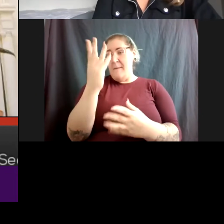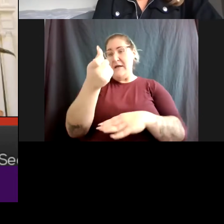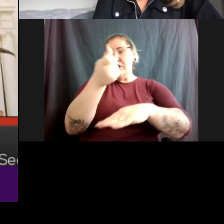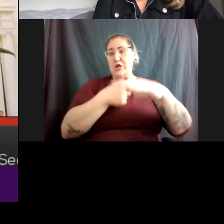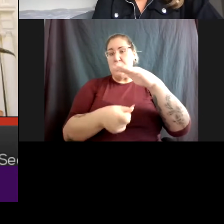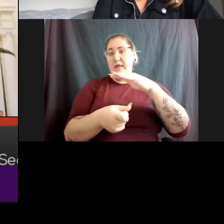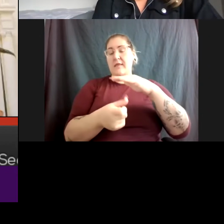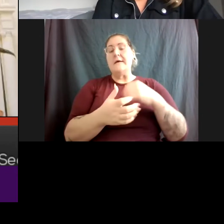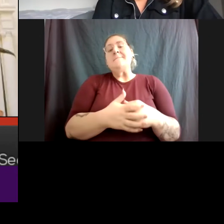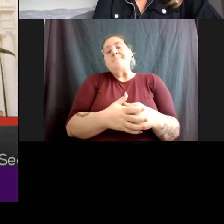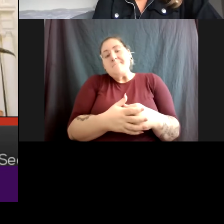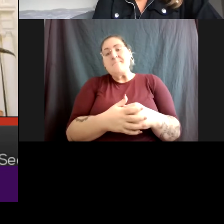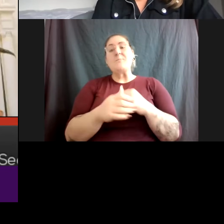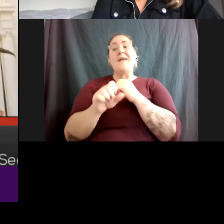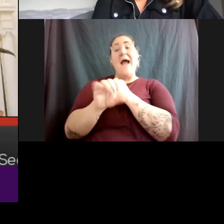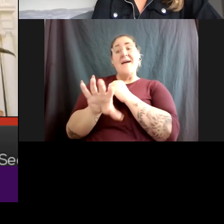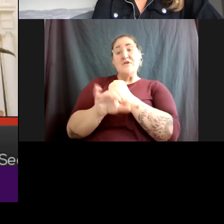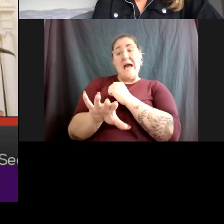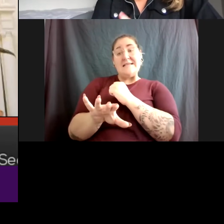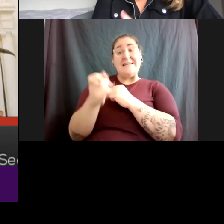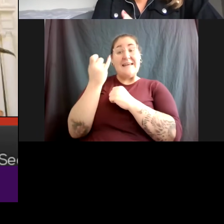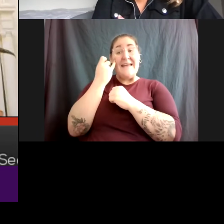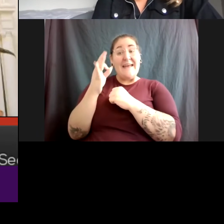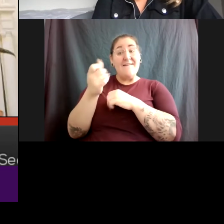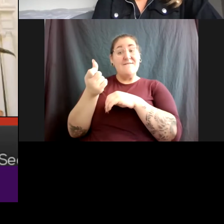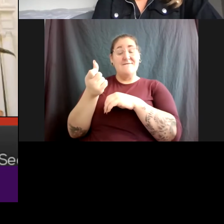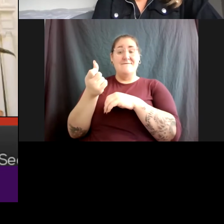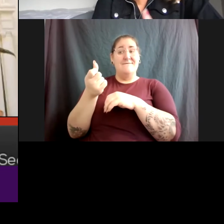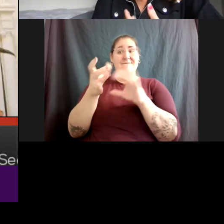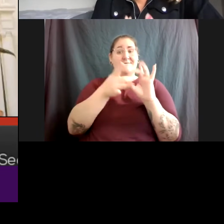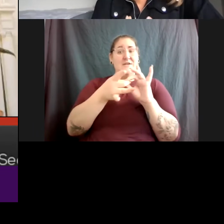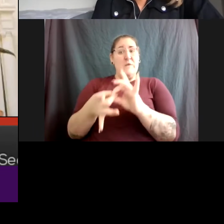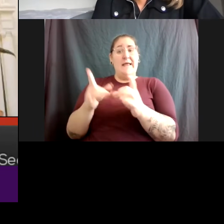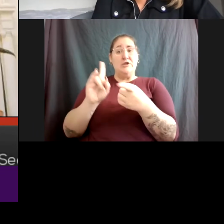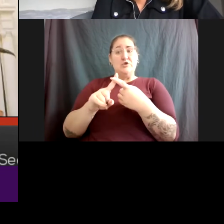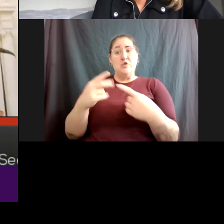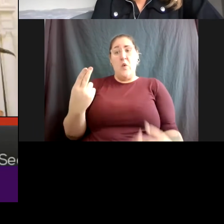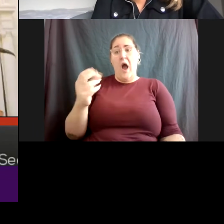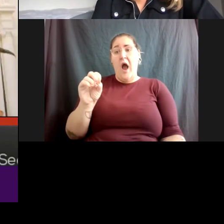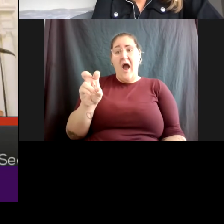and unwanted content on hover are not friends with each other. Advertising is here